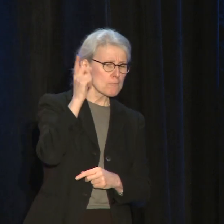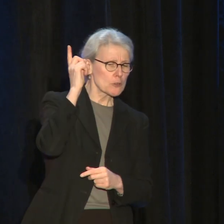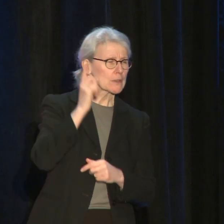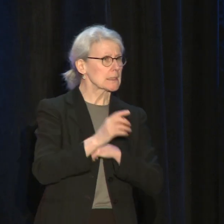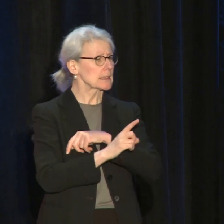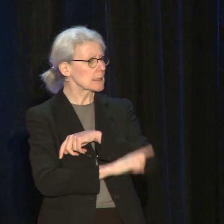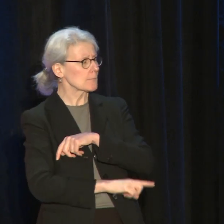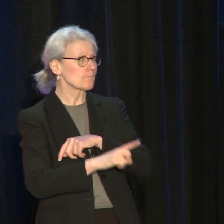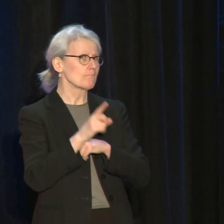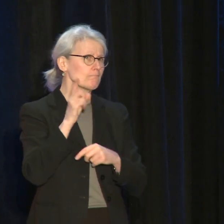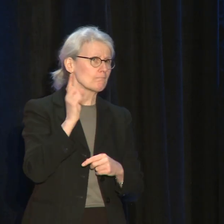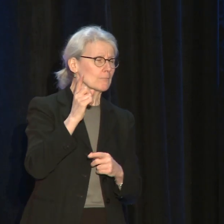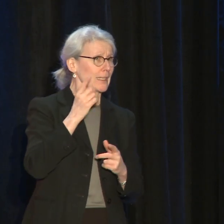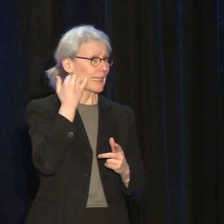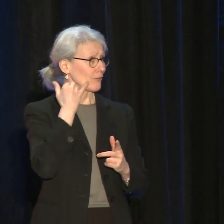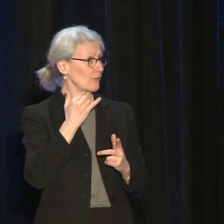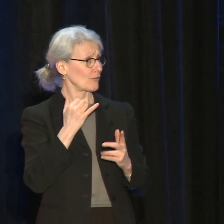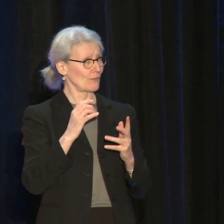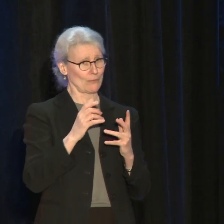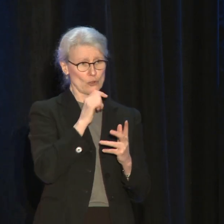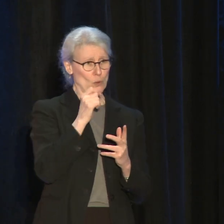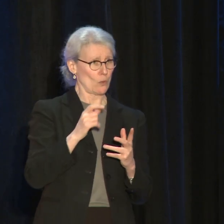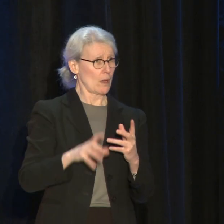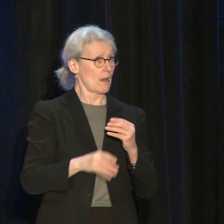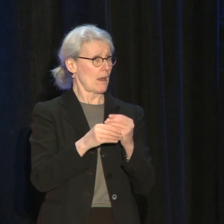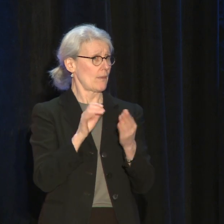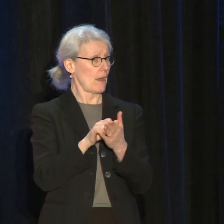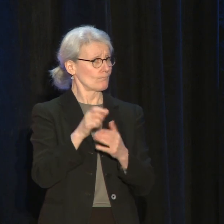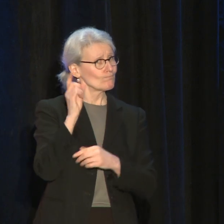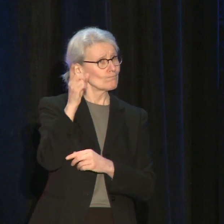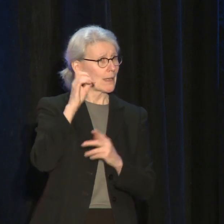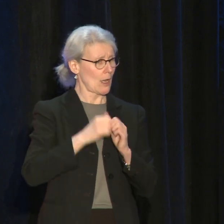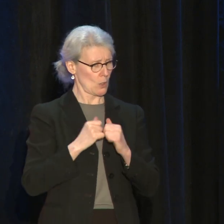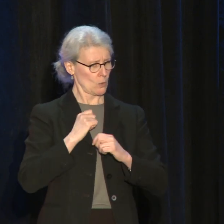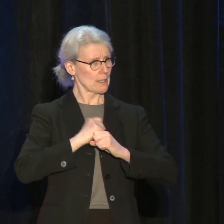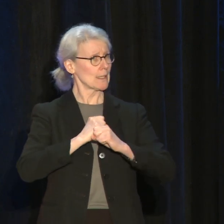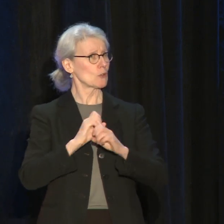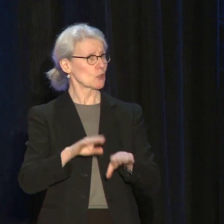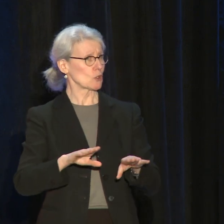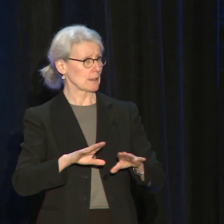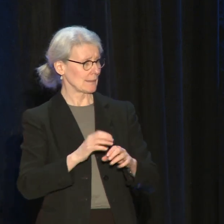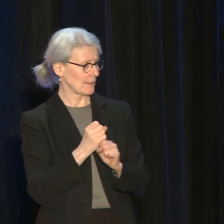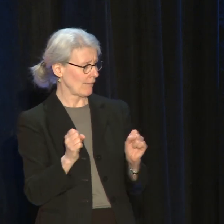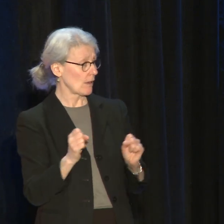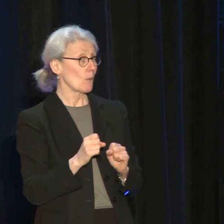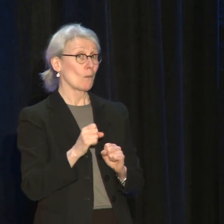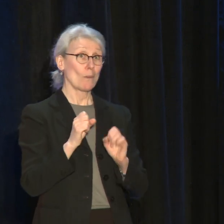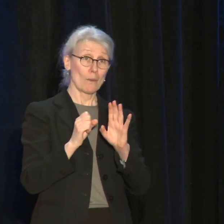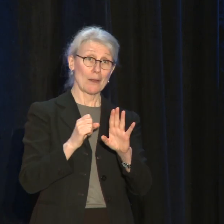because how else can we keep children safe?" Well we know we can keep children safe and we